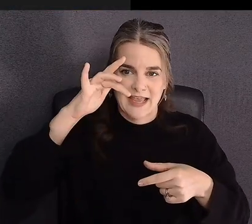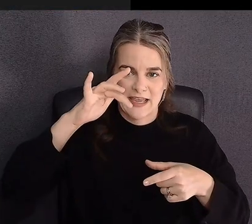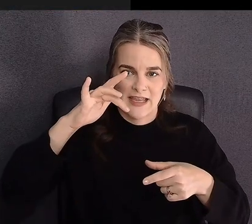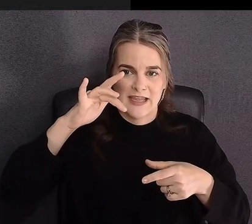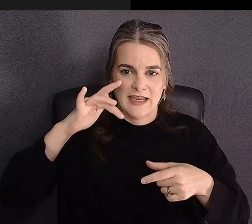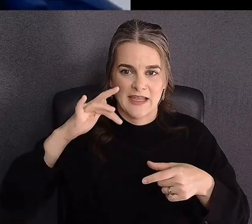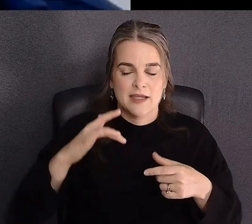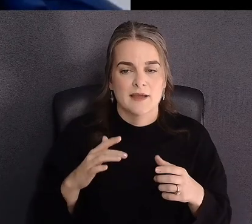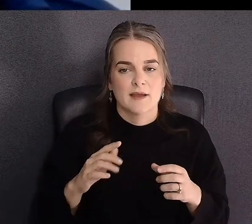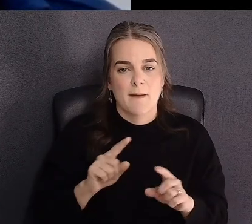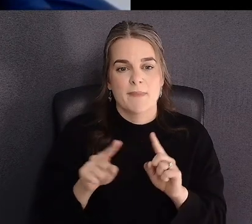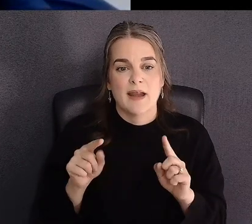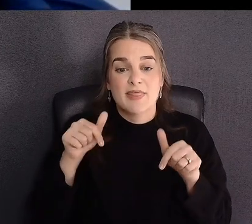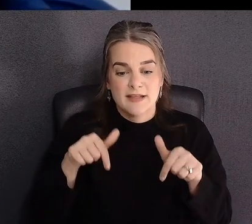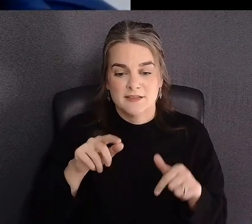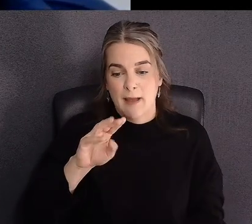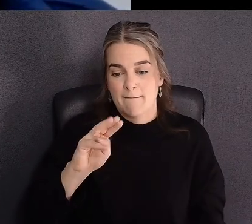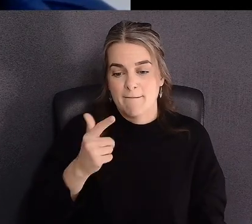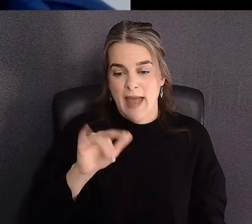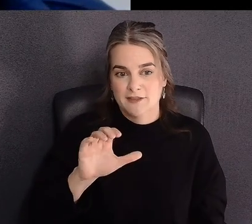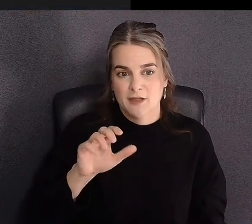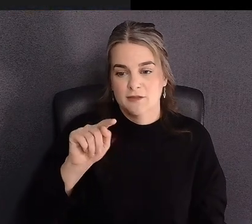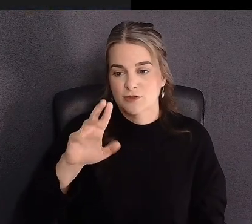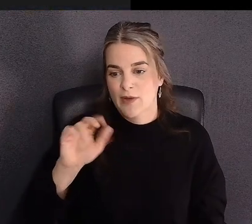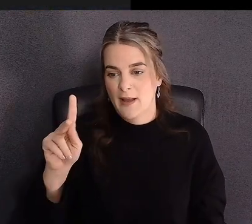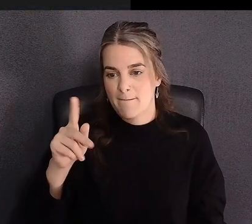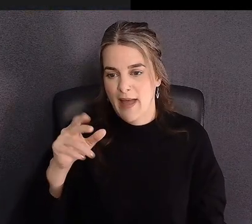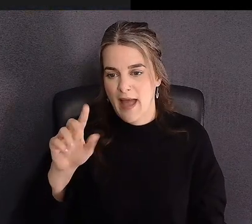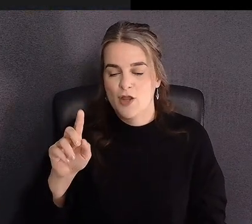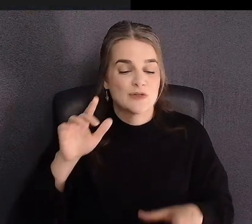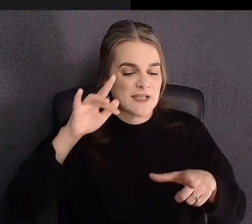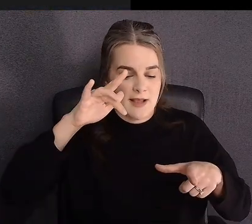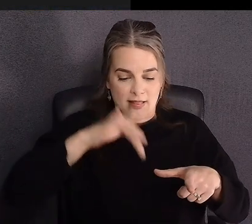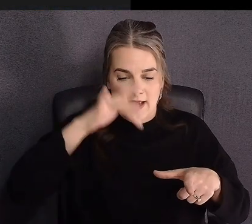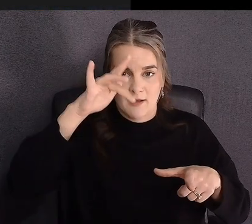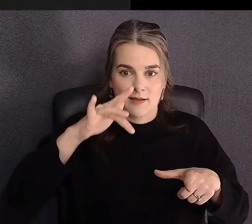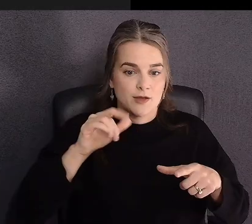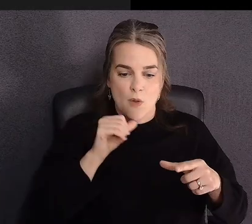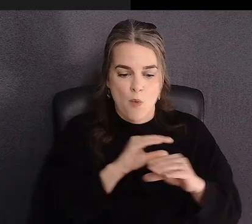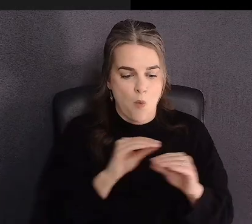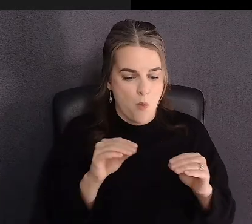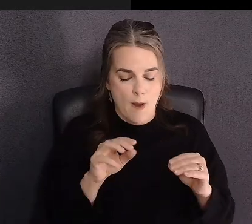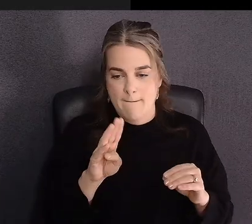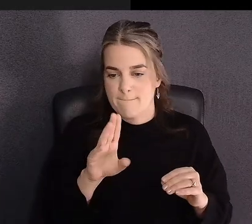whereas this you just have to press down on the trackpad. Oh, I see, OK. Yeah, that sounds interesting.